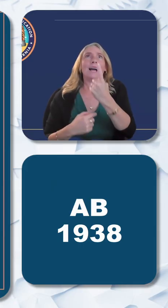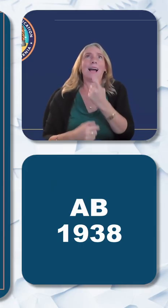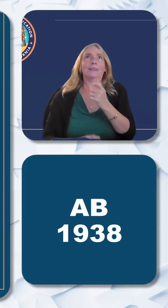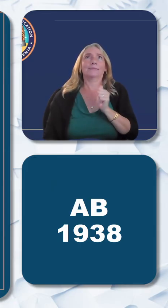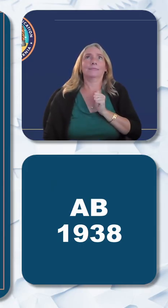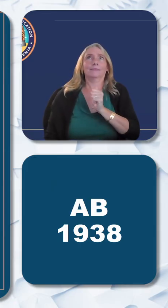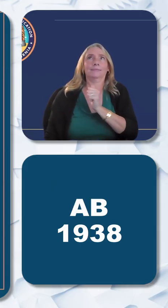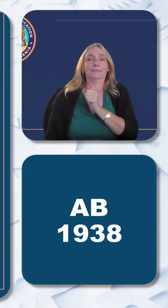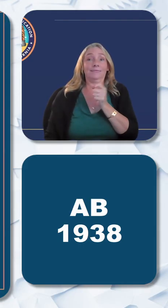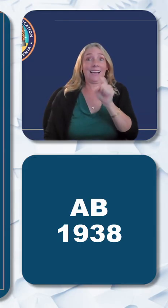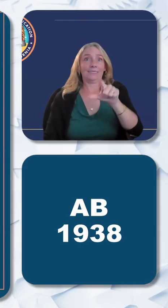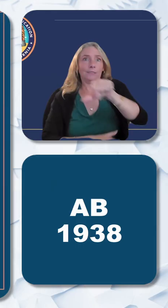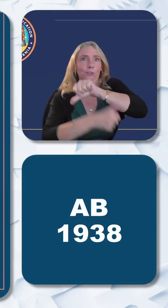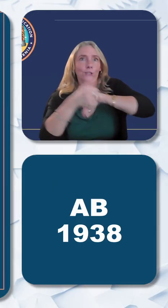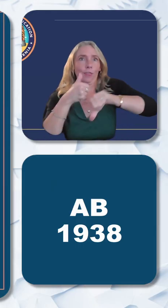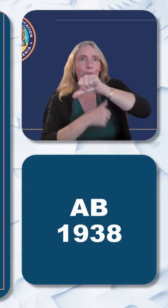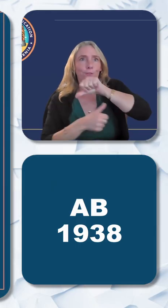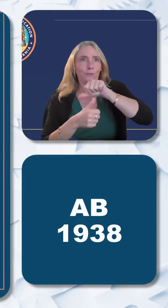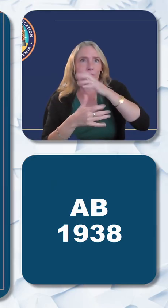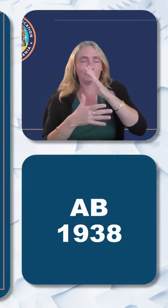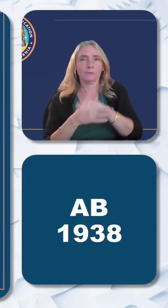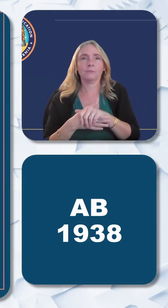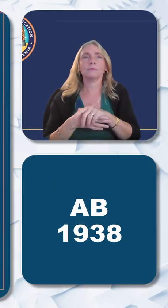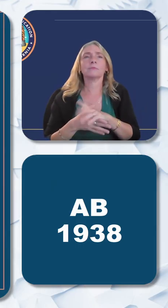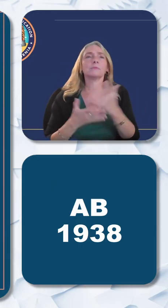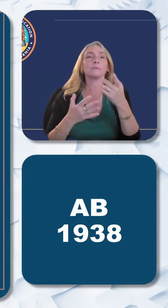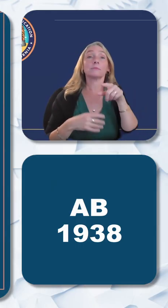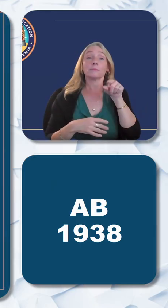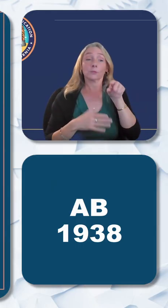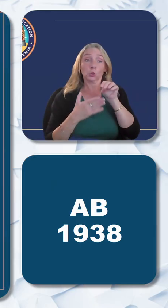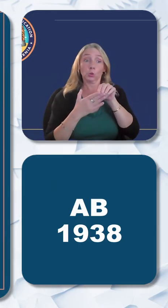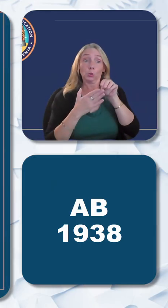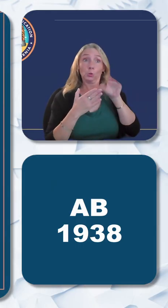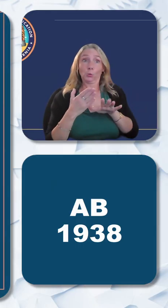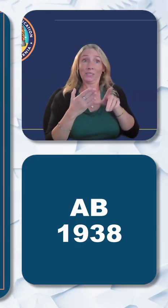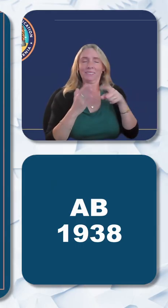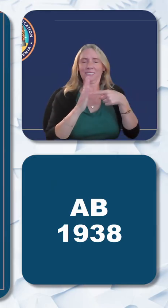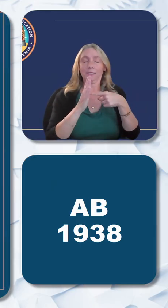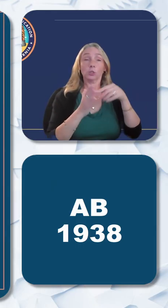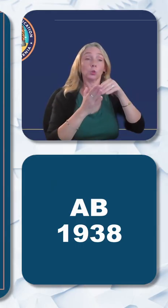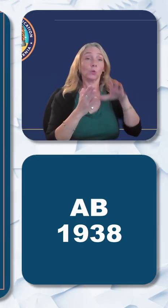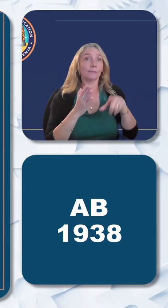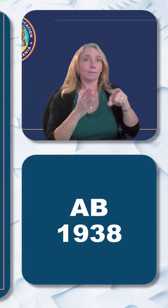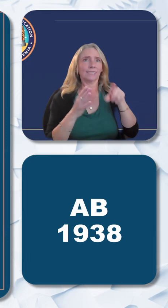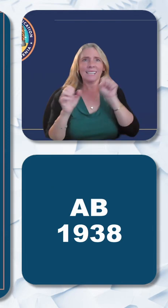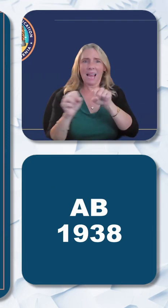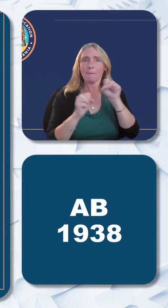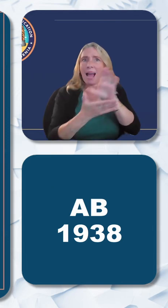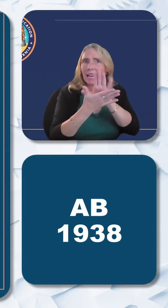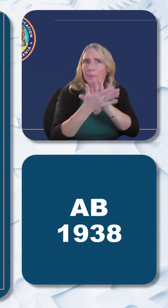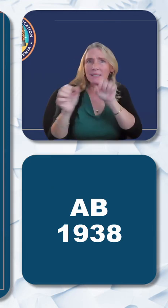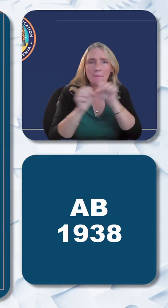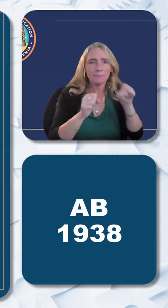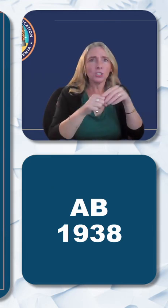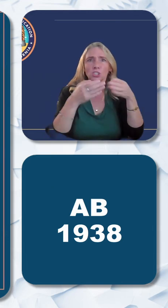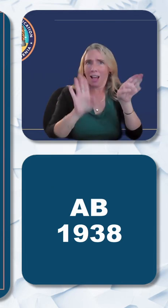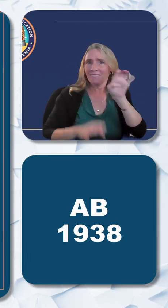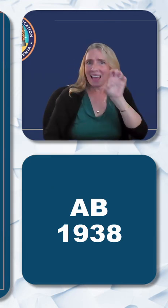That is the question the IEP team needs to ask themselves, and ask each other.